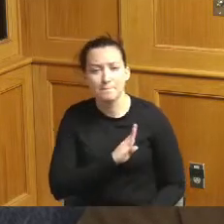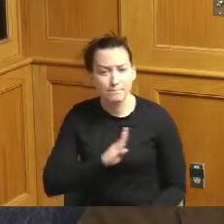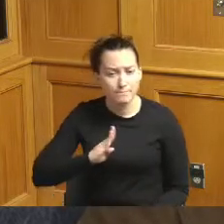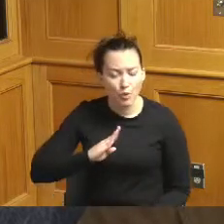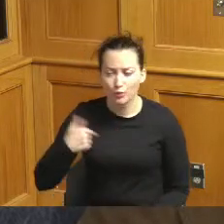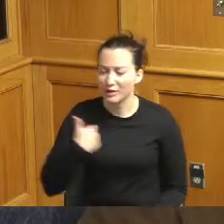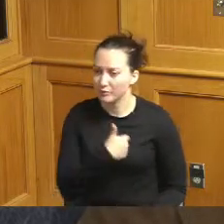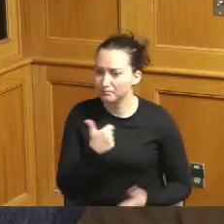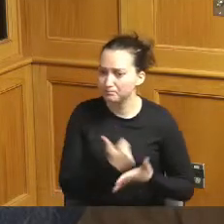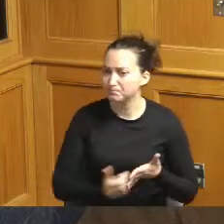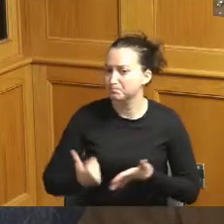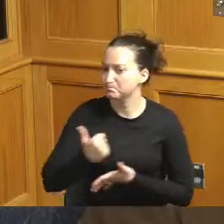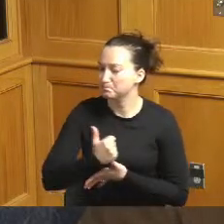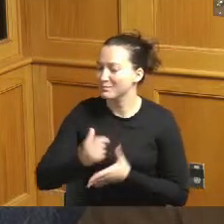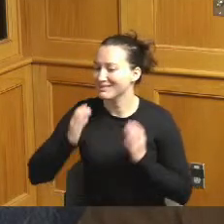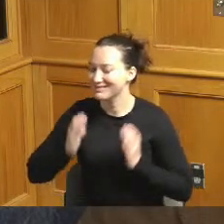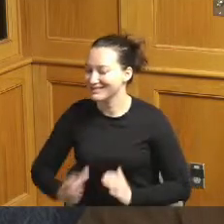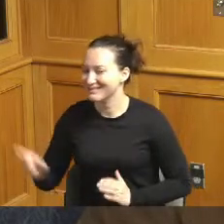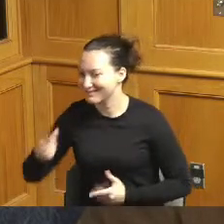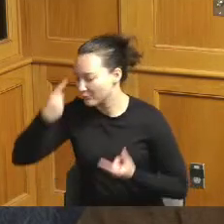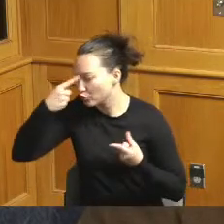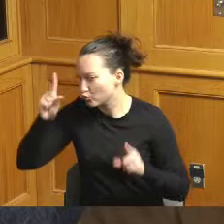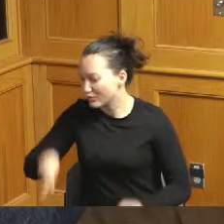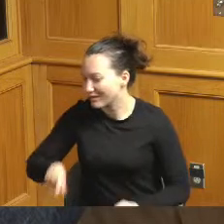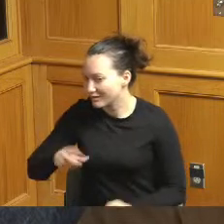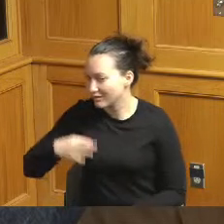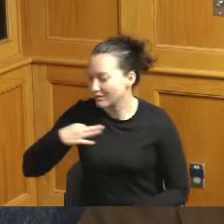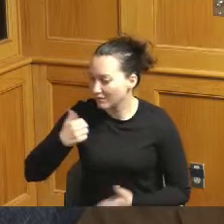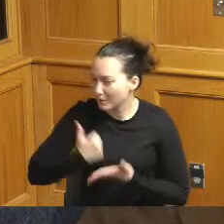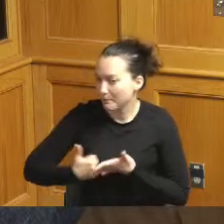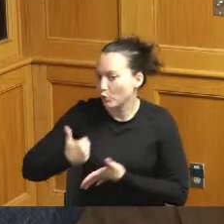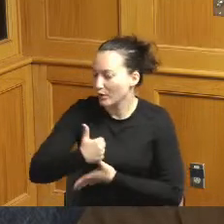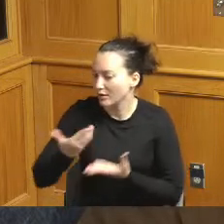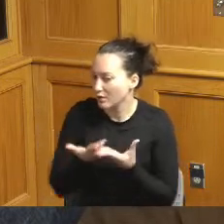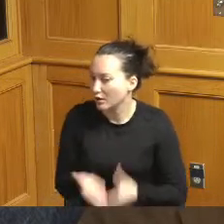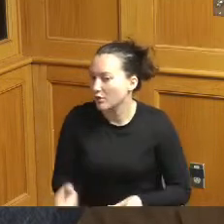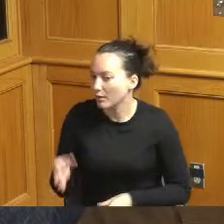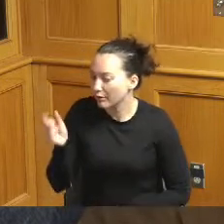priority and the citizens have made priorities through some of our public hearings I wanted to